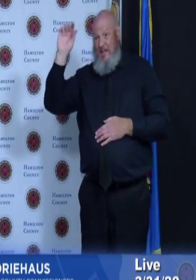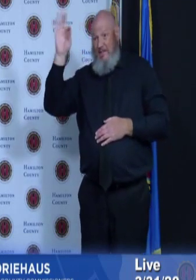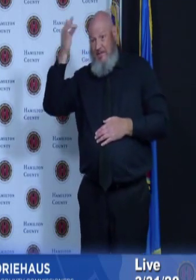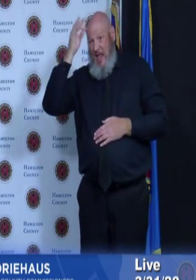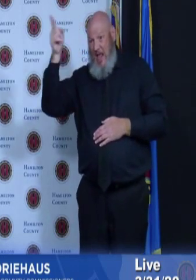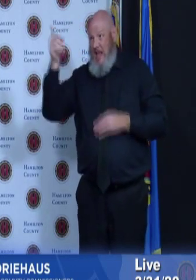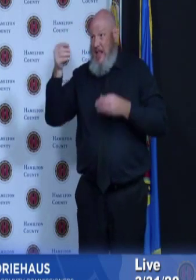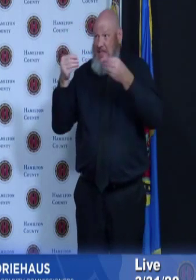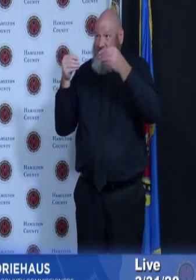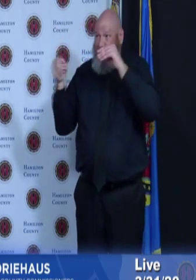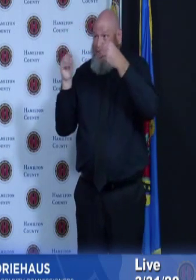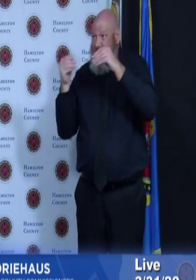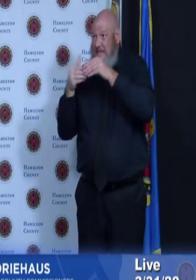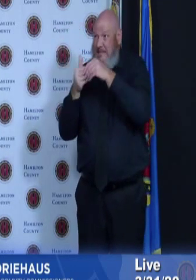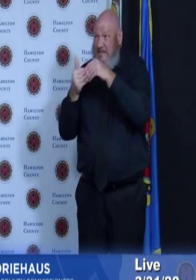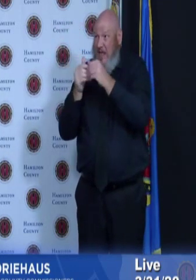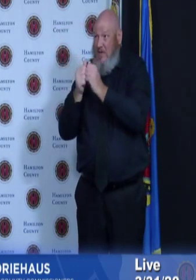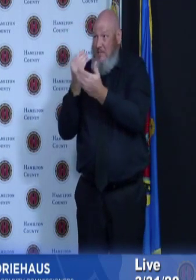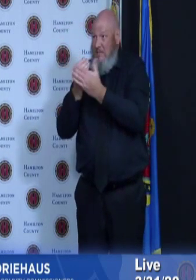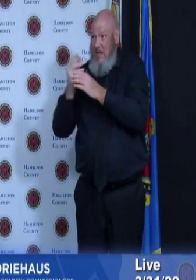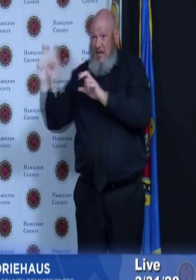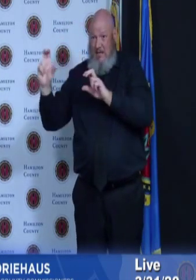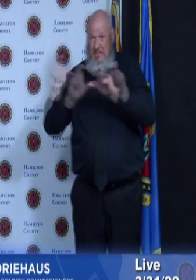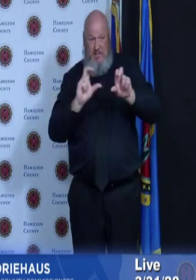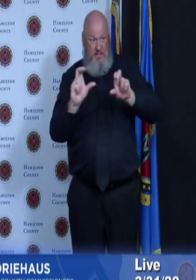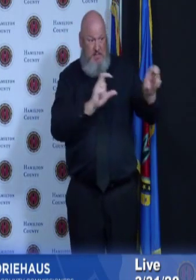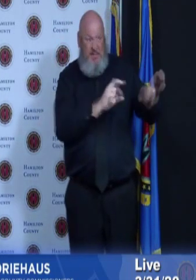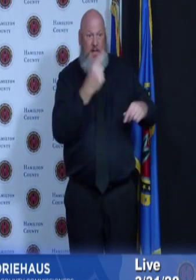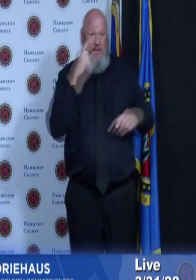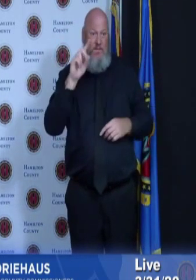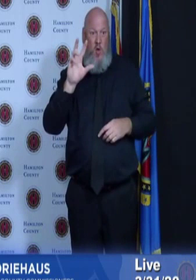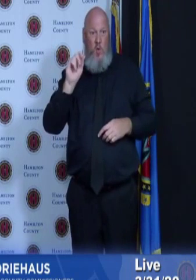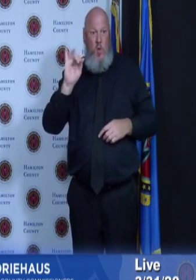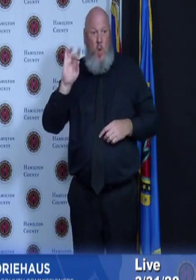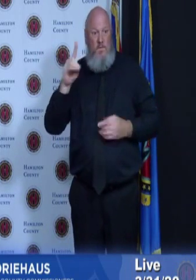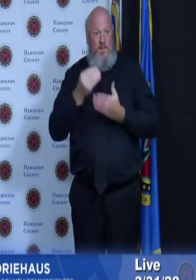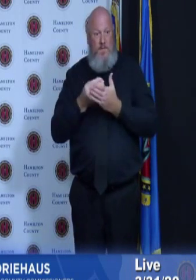all related to the Covid-19 response it's helpful and I don't want to disparage